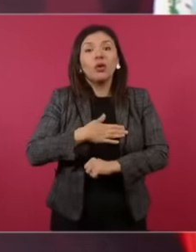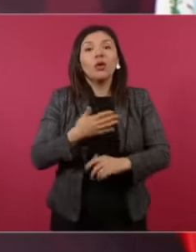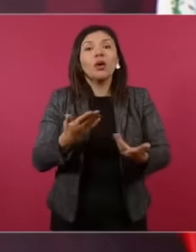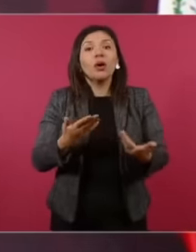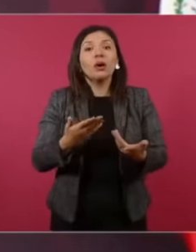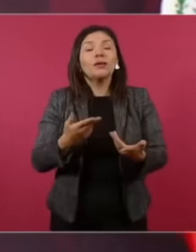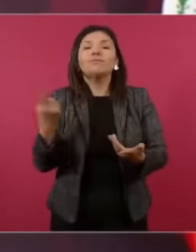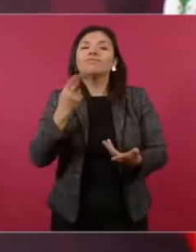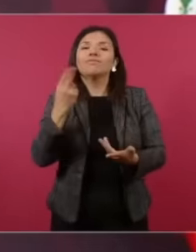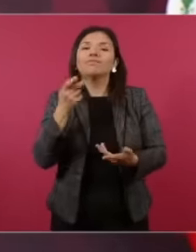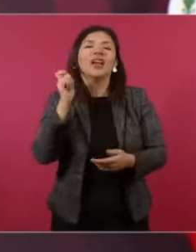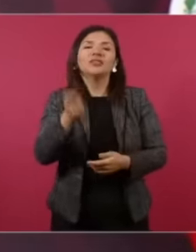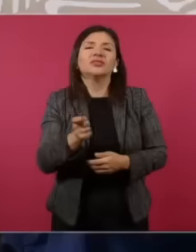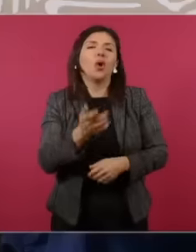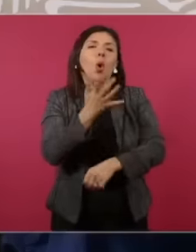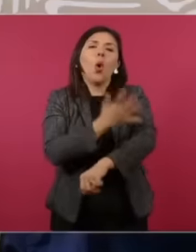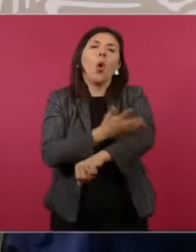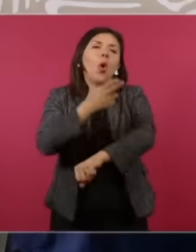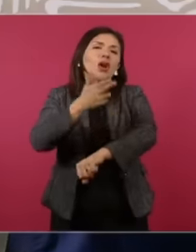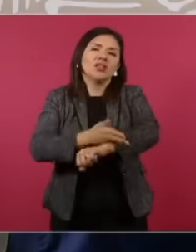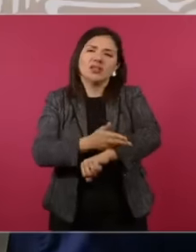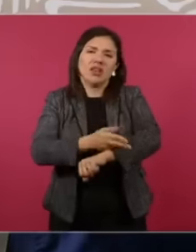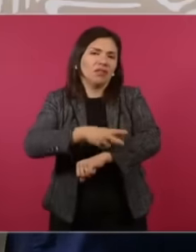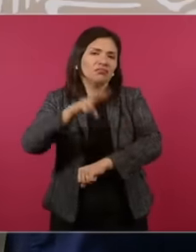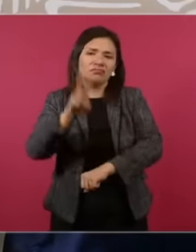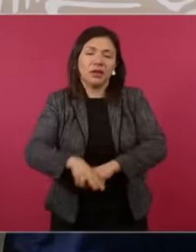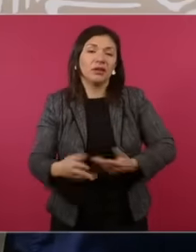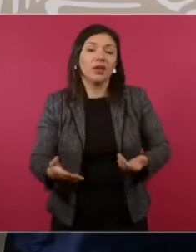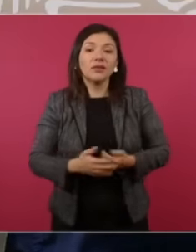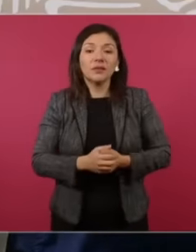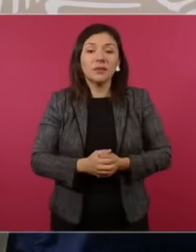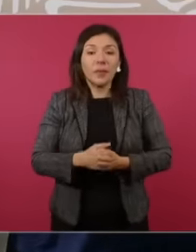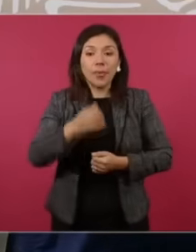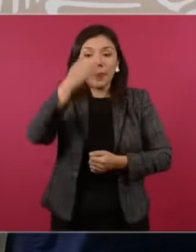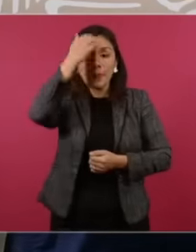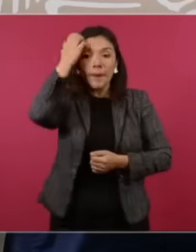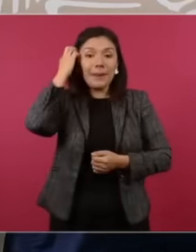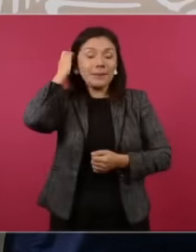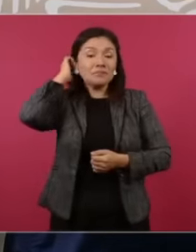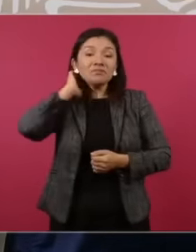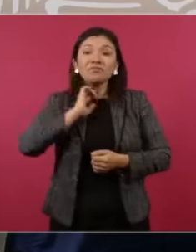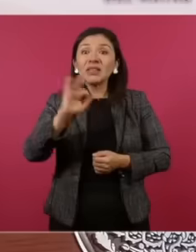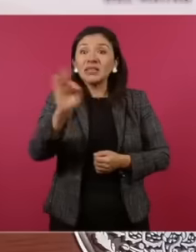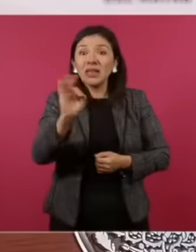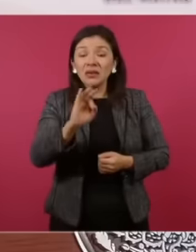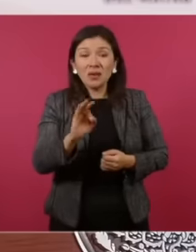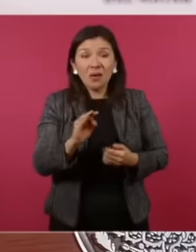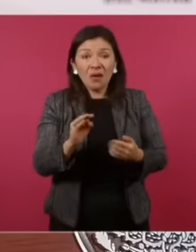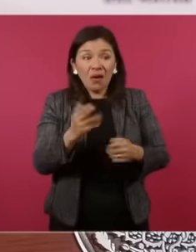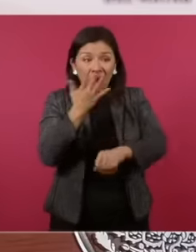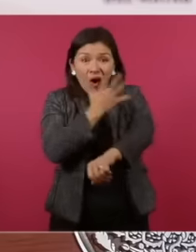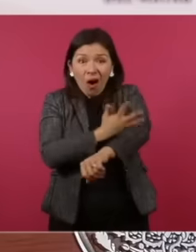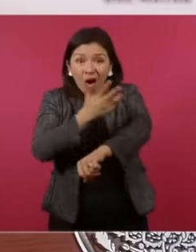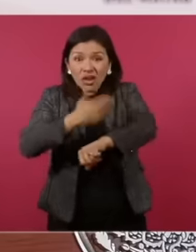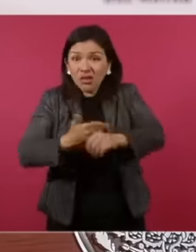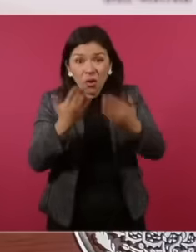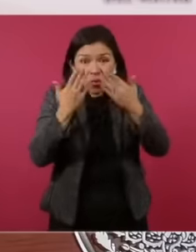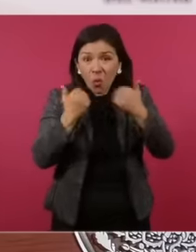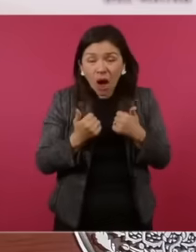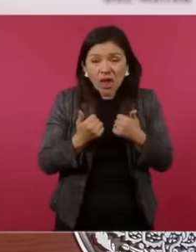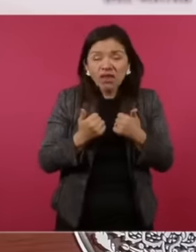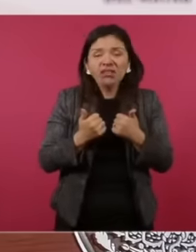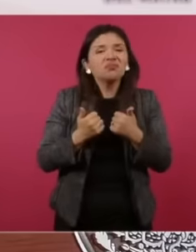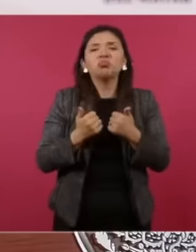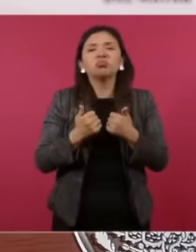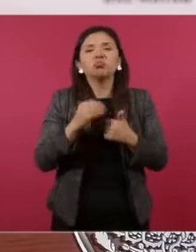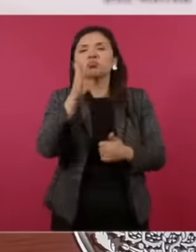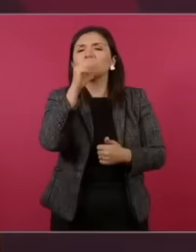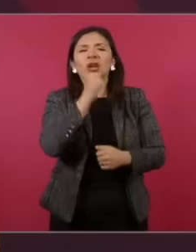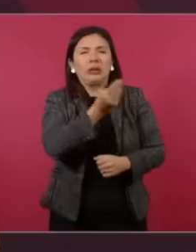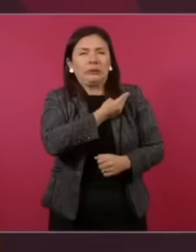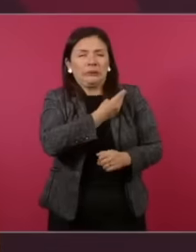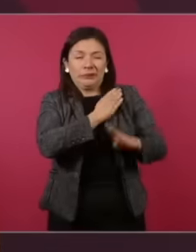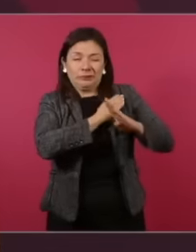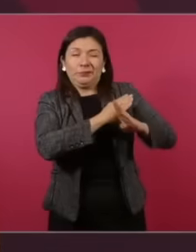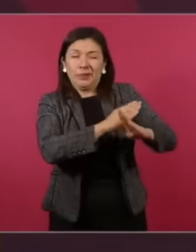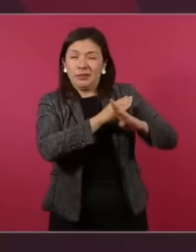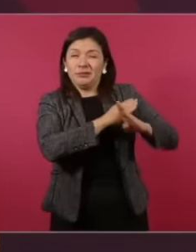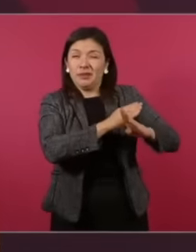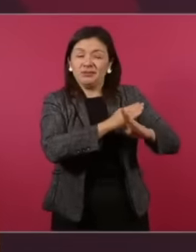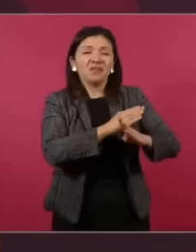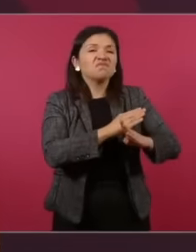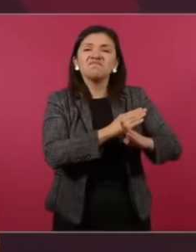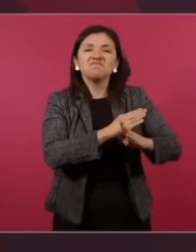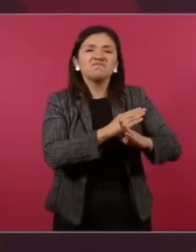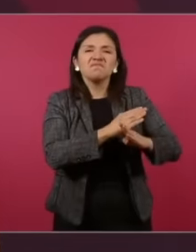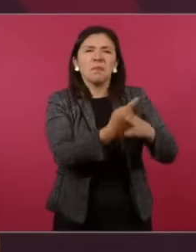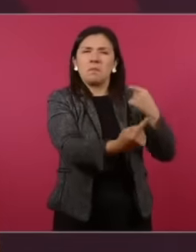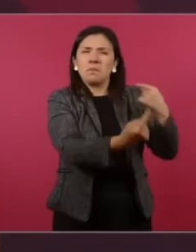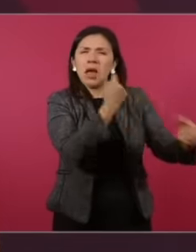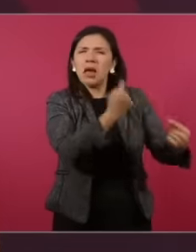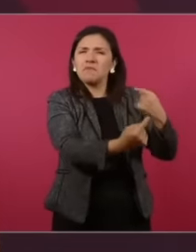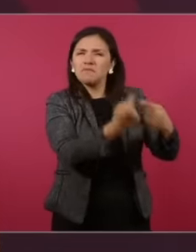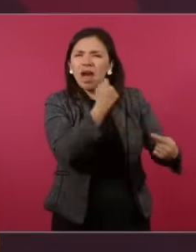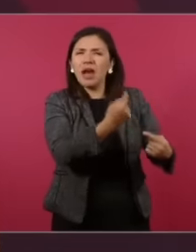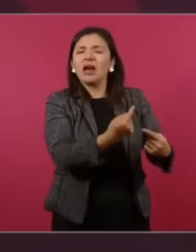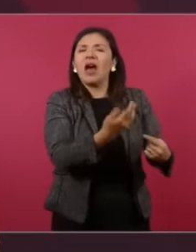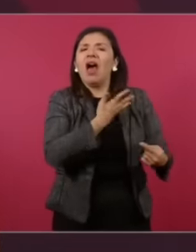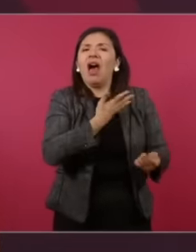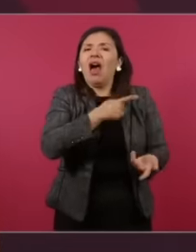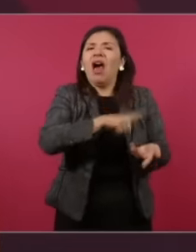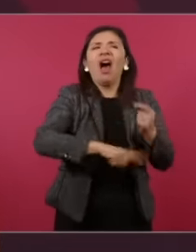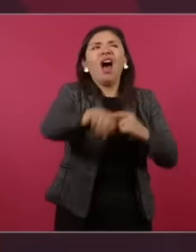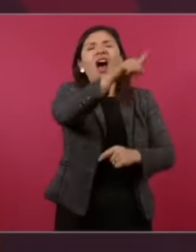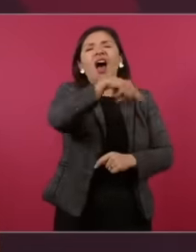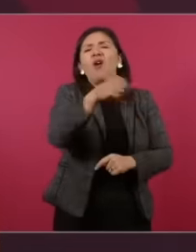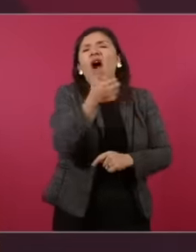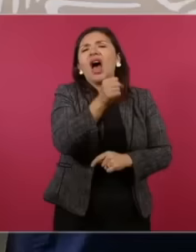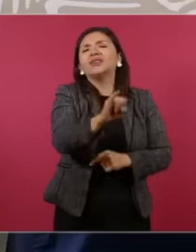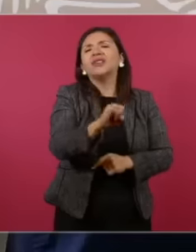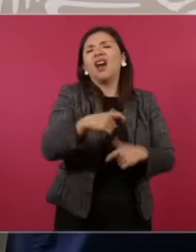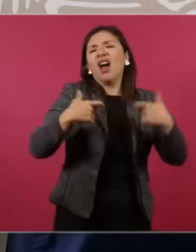honesty. If one does not act honestly, one does not resist the attacks of the oligarchy and its